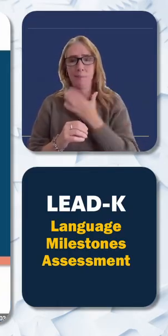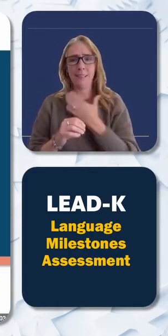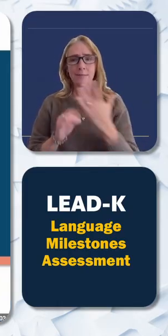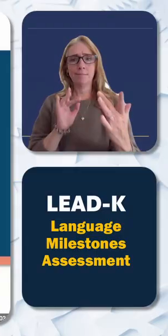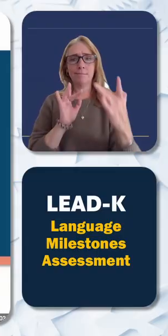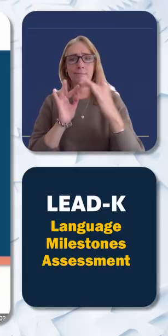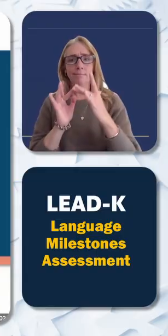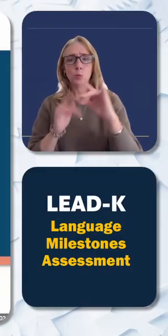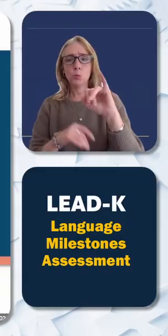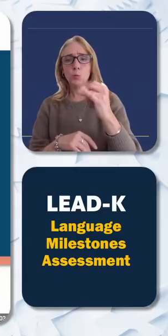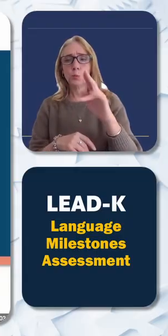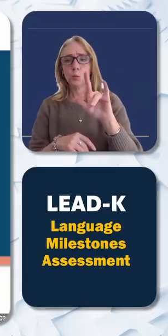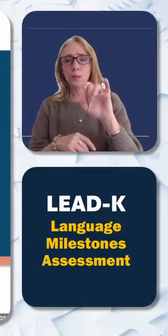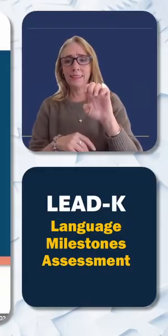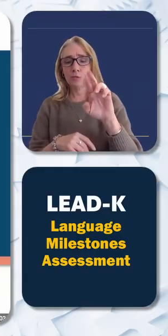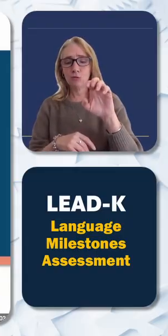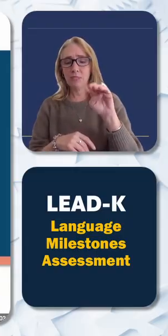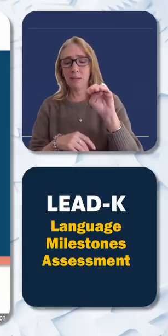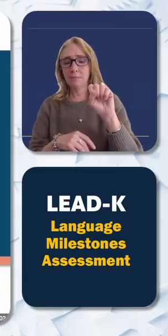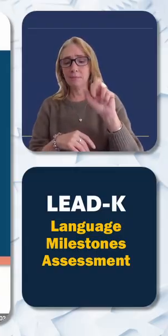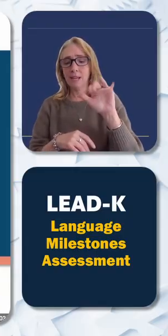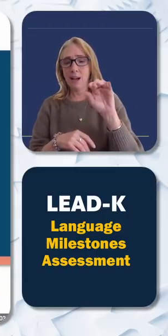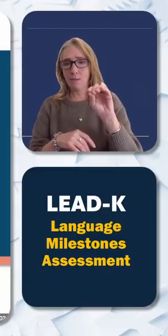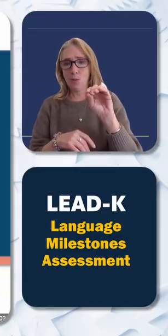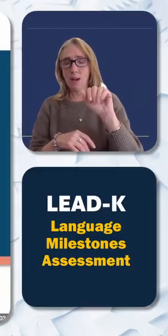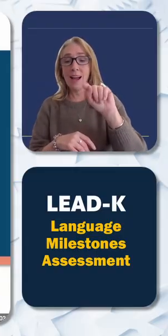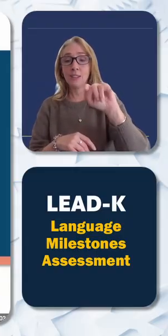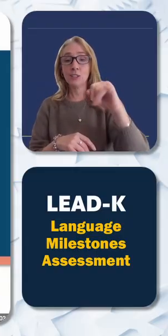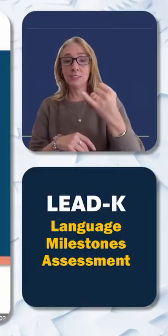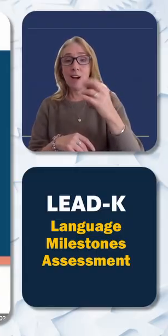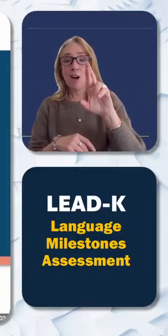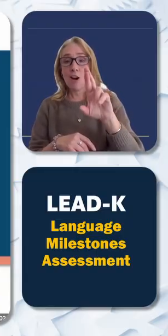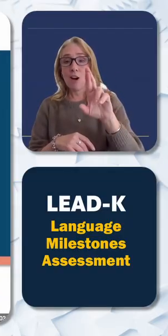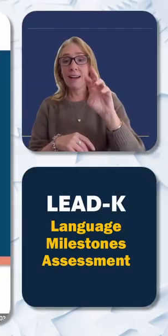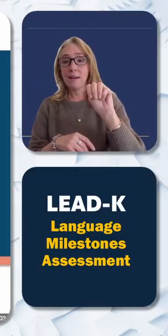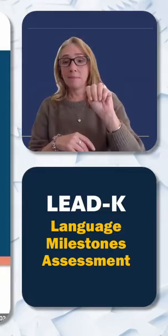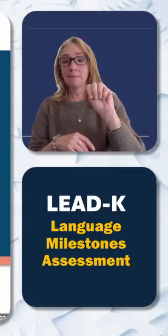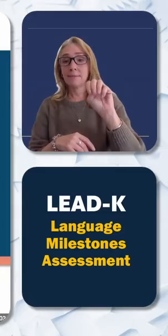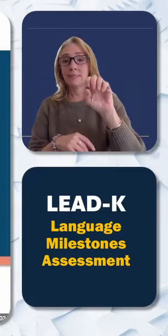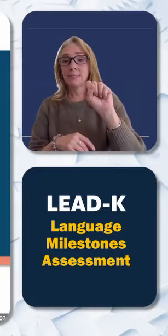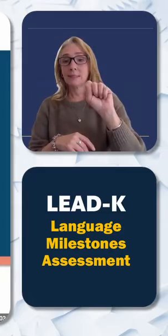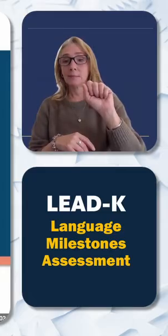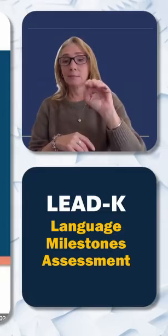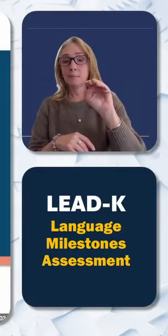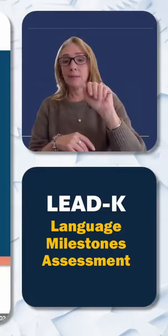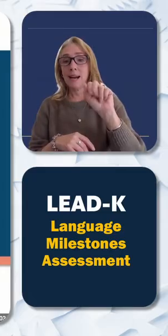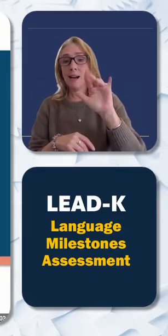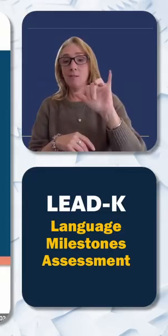So by February 8th, Please reach out to Julie Rems-Samario at J-R